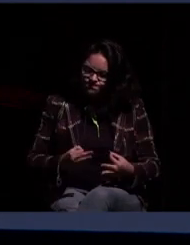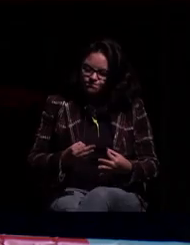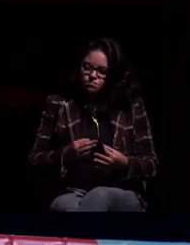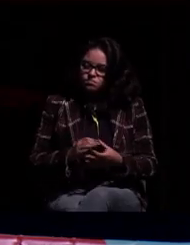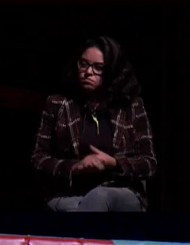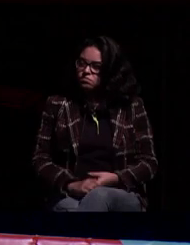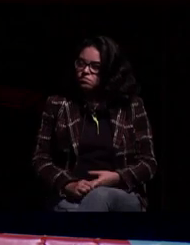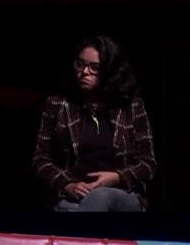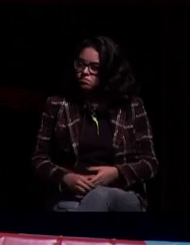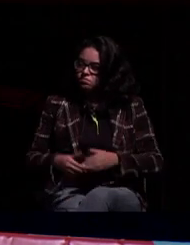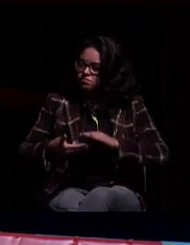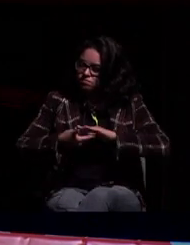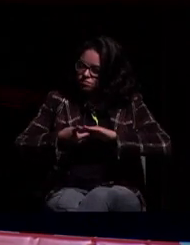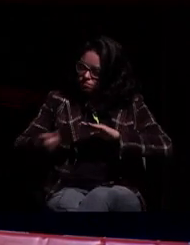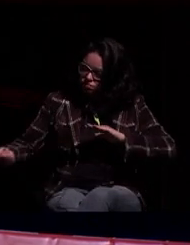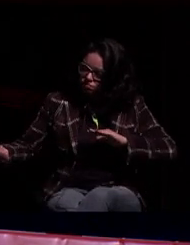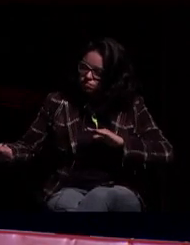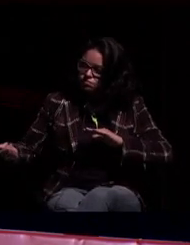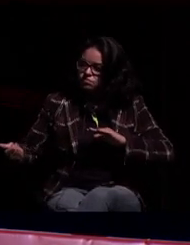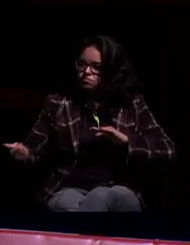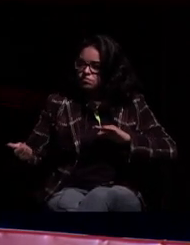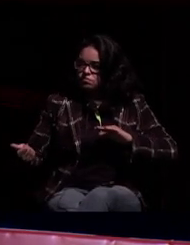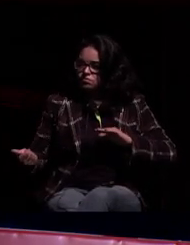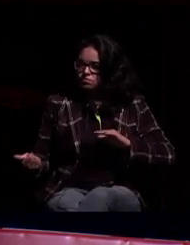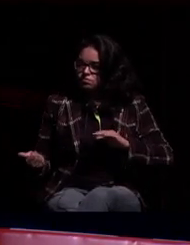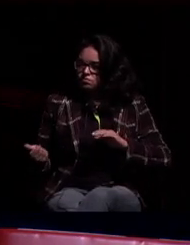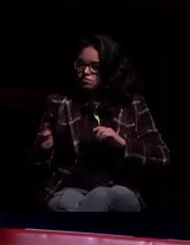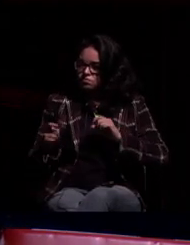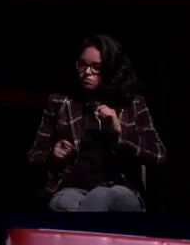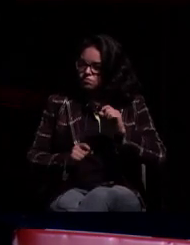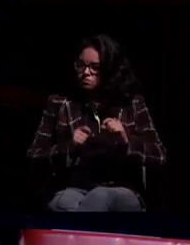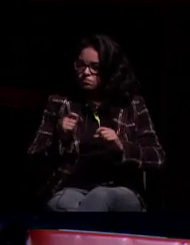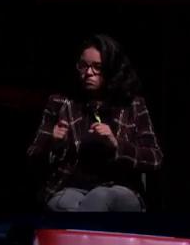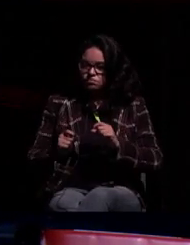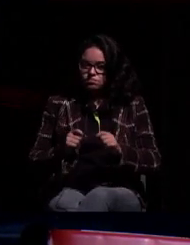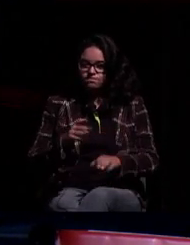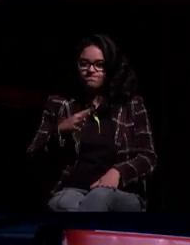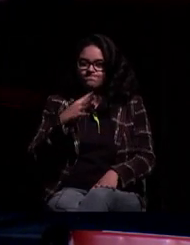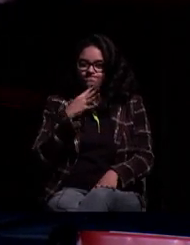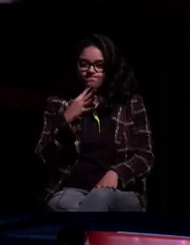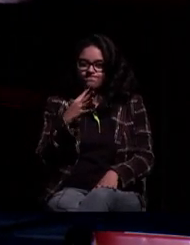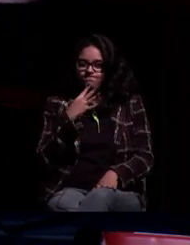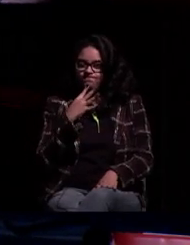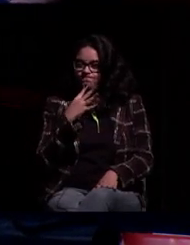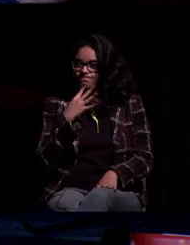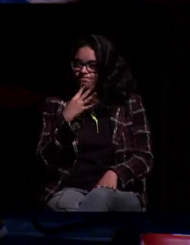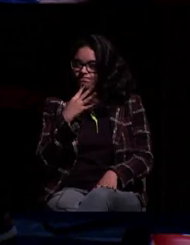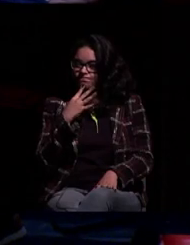prevents us from knowing and from knowing each other.